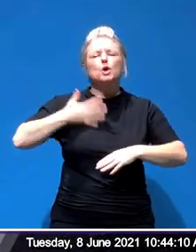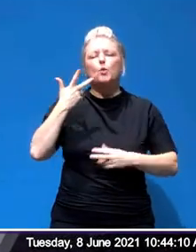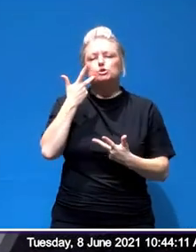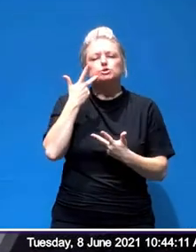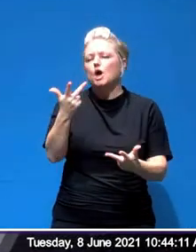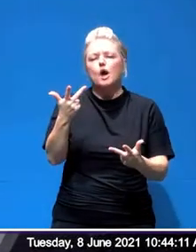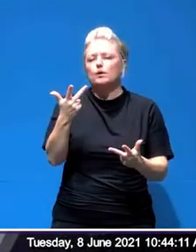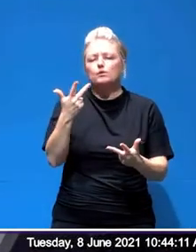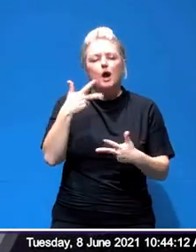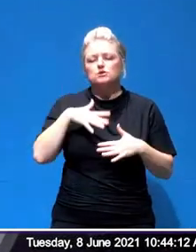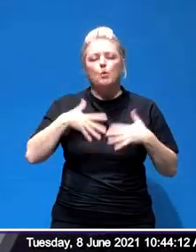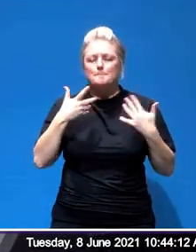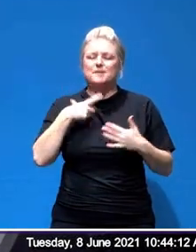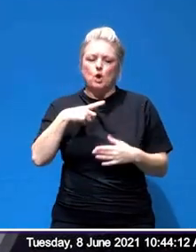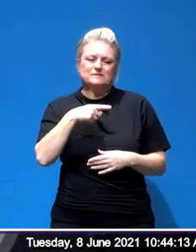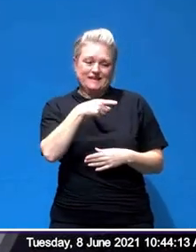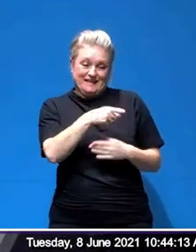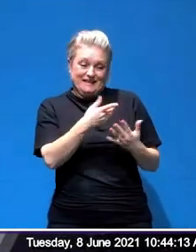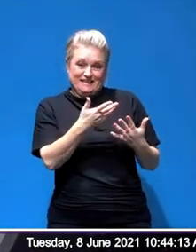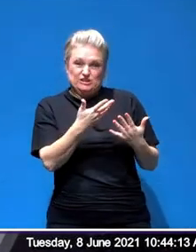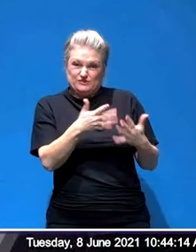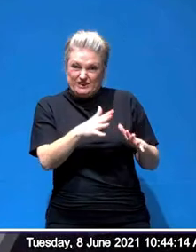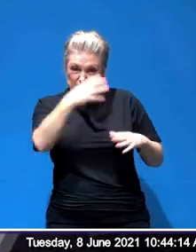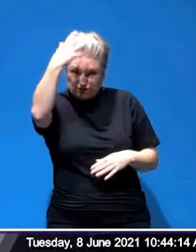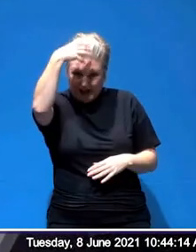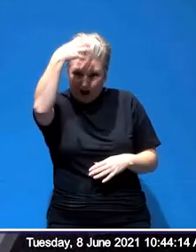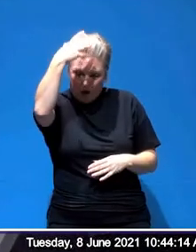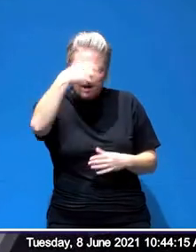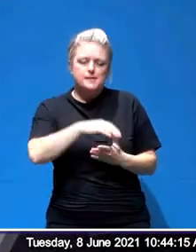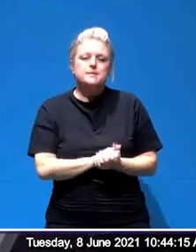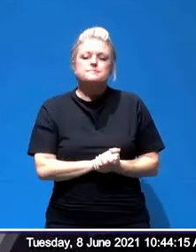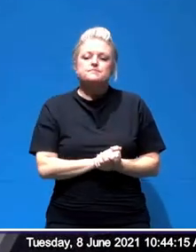Daniel got out of the shower, but I didn't notice it on the day, but